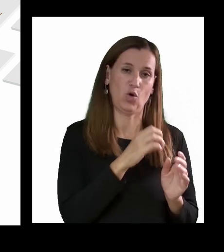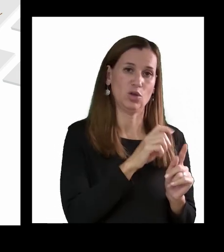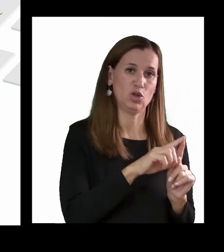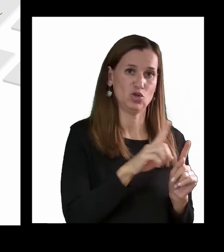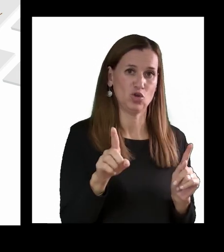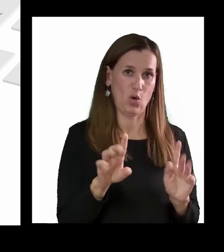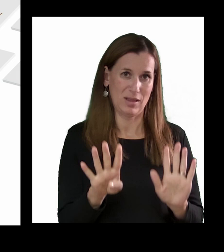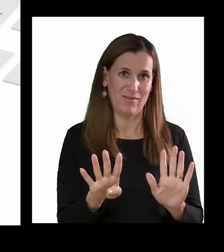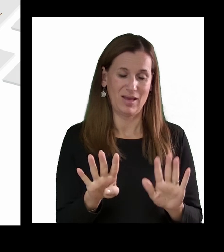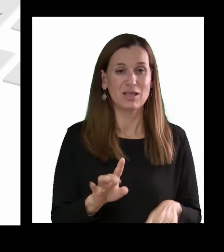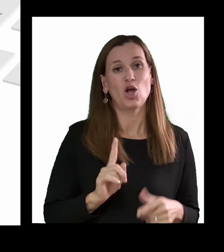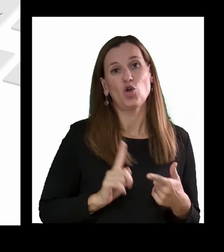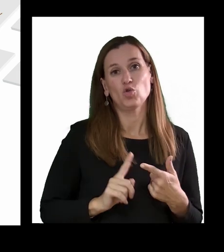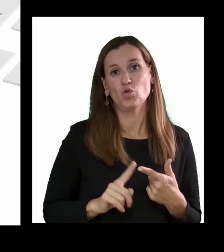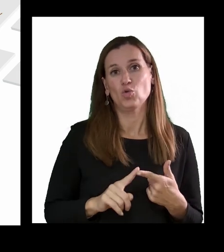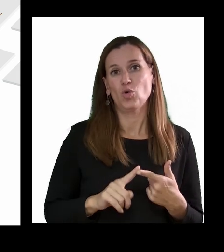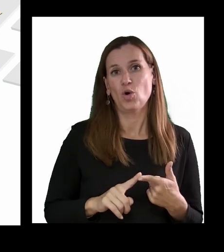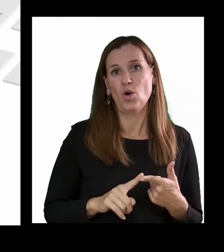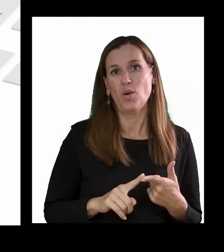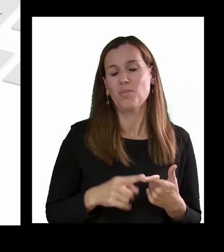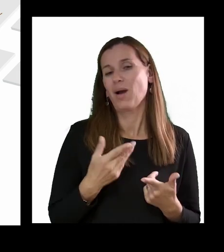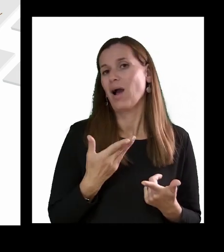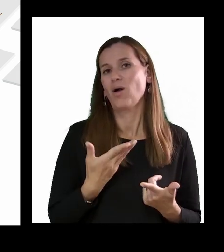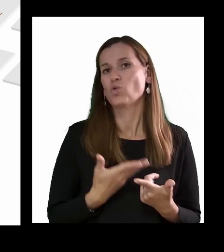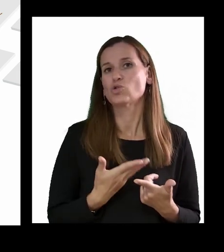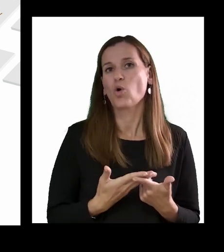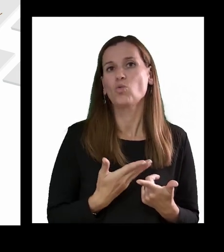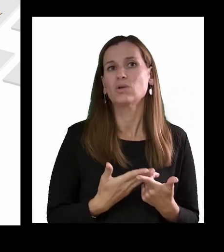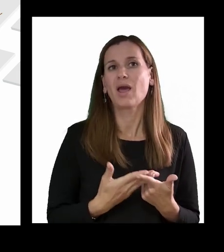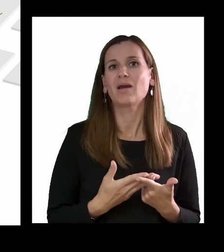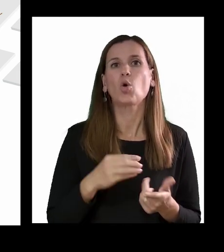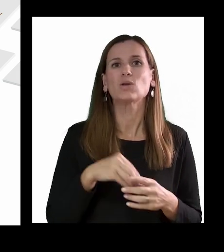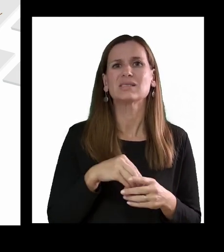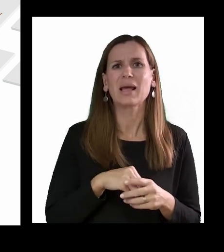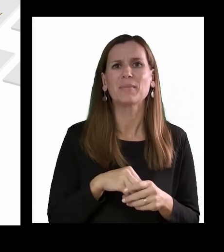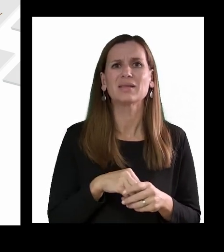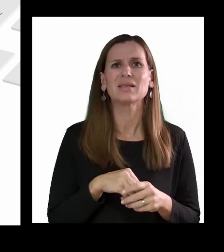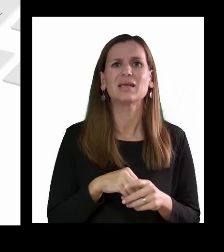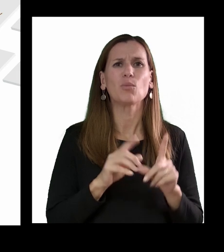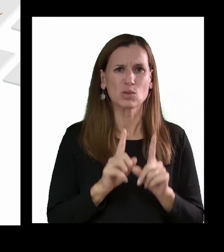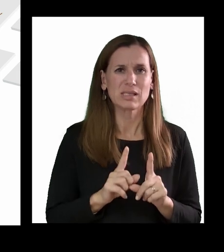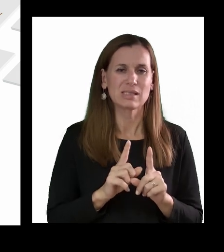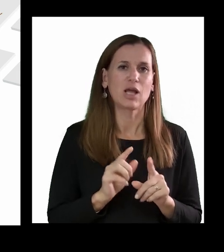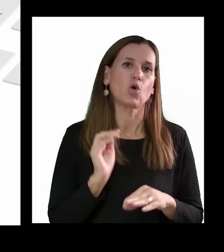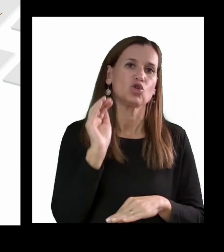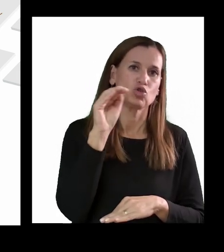and the other one the basic concepts of position. So over behind below these